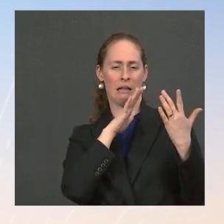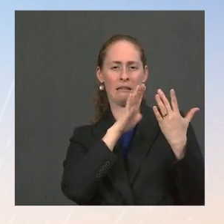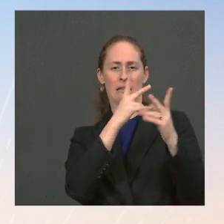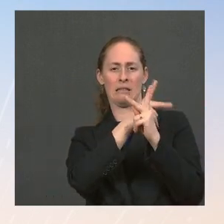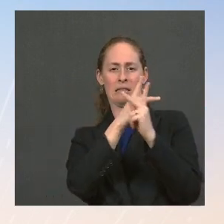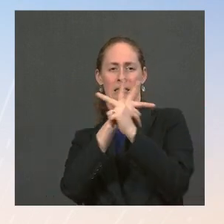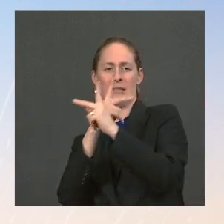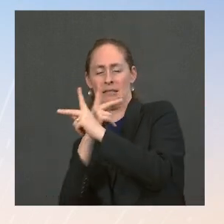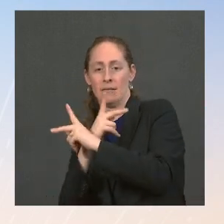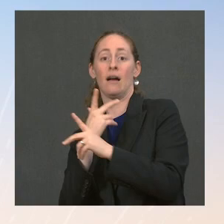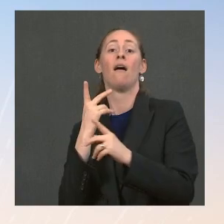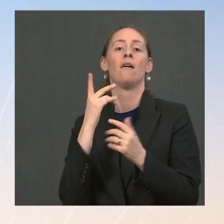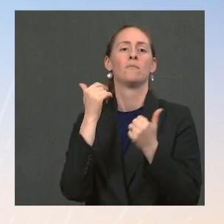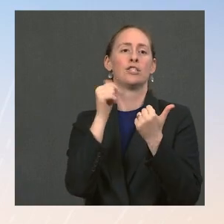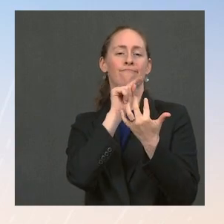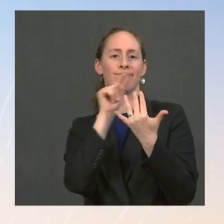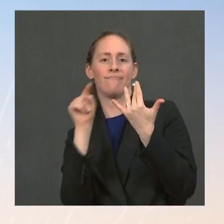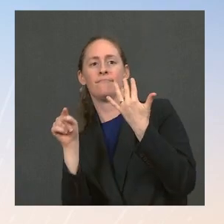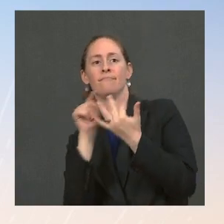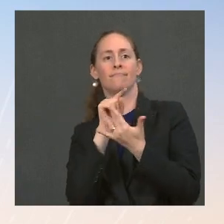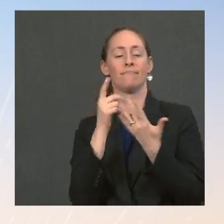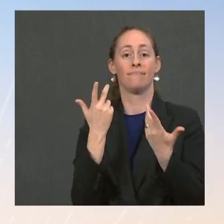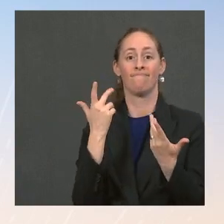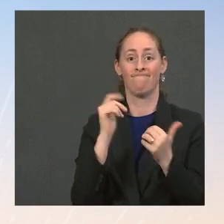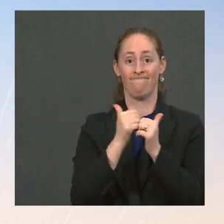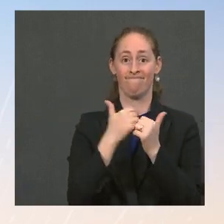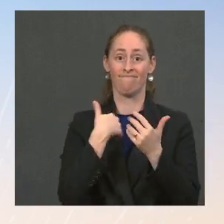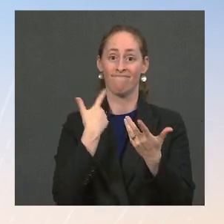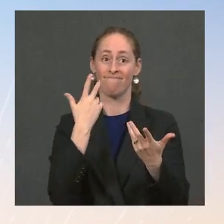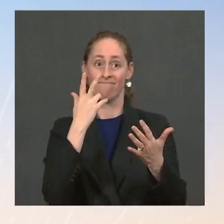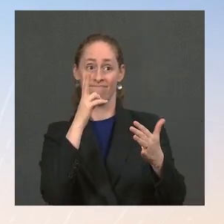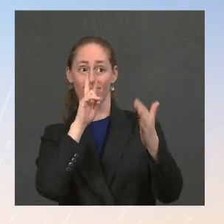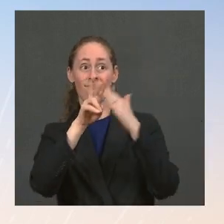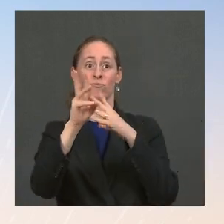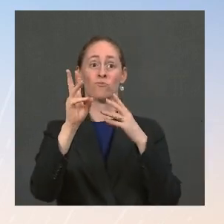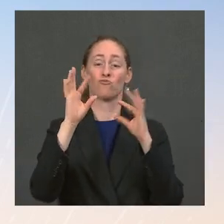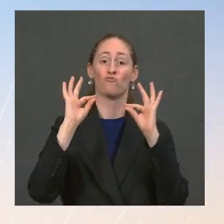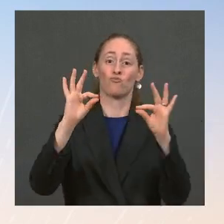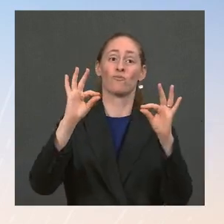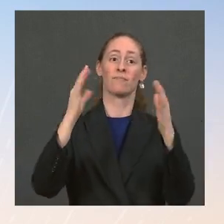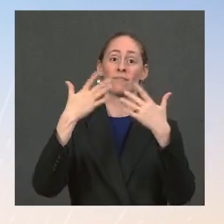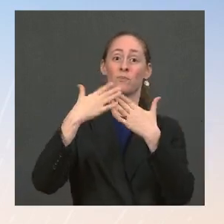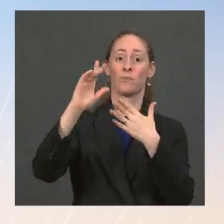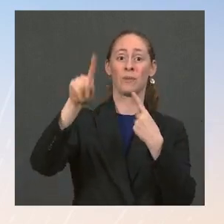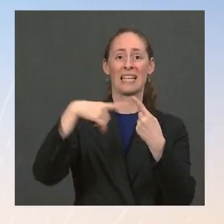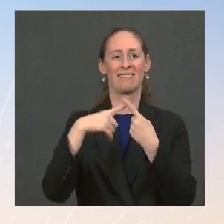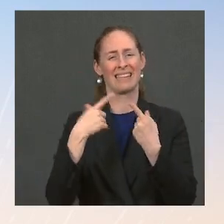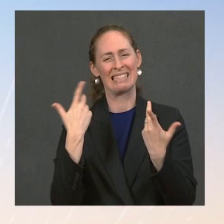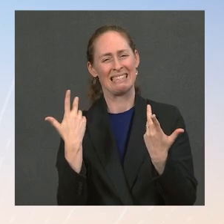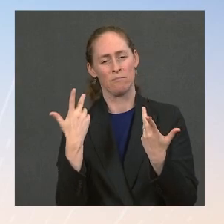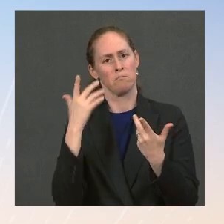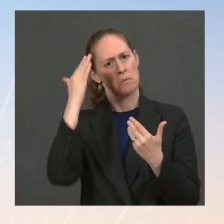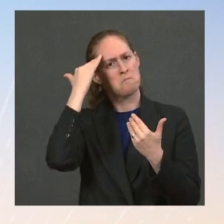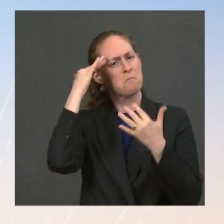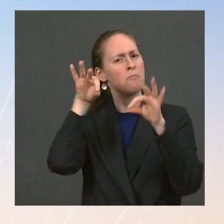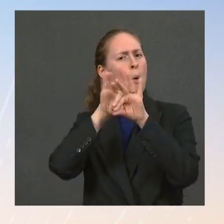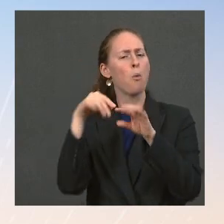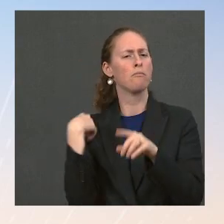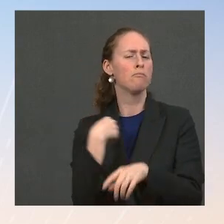and I can't make a prediction of when it will be concluded. It is just a top priority of the President's. Go ahead. The Press: Thank you, Jen. Just a quick follow-up on inflation.